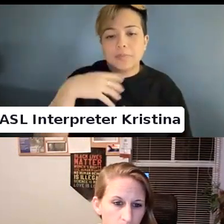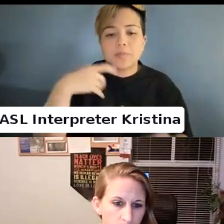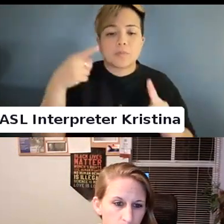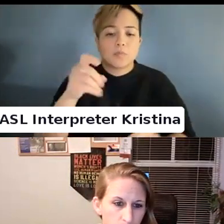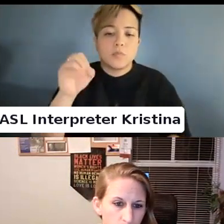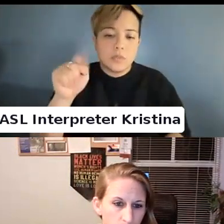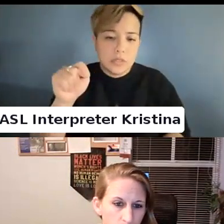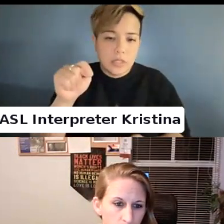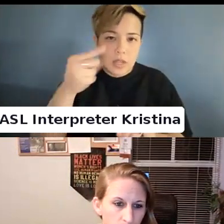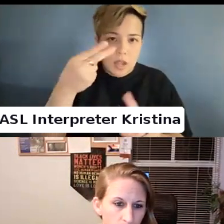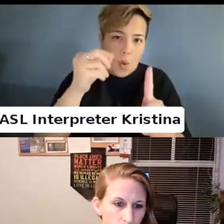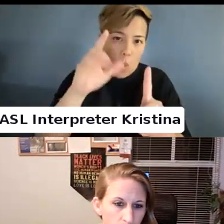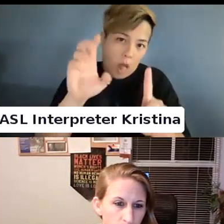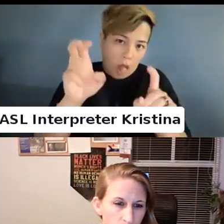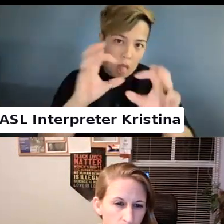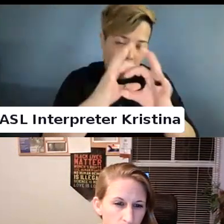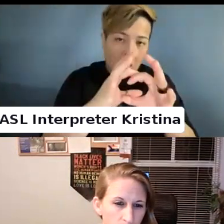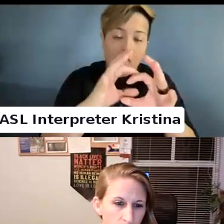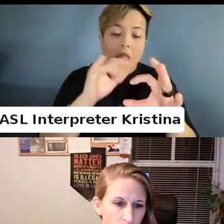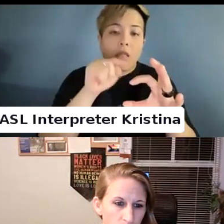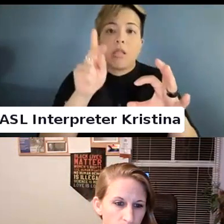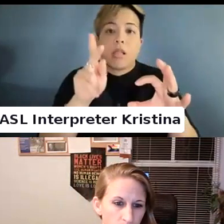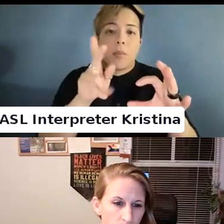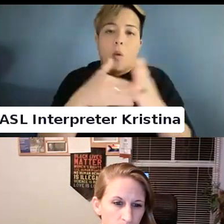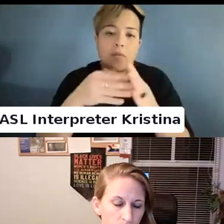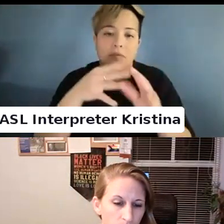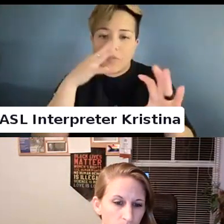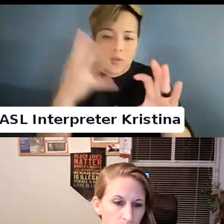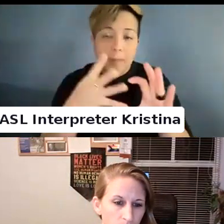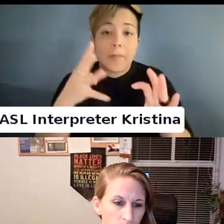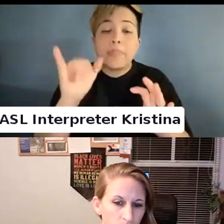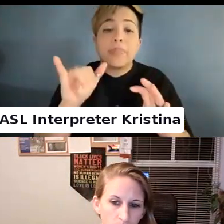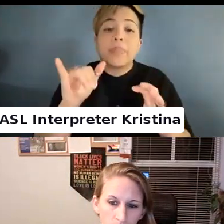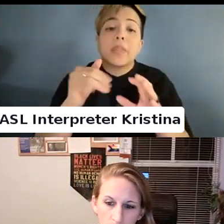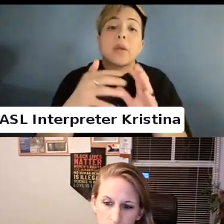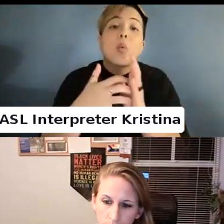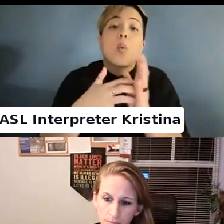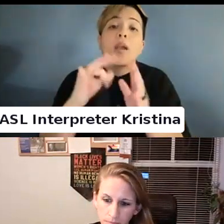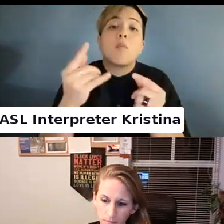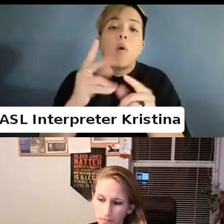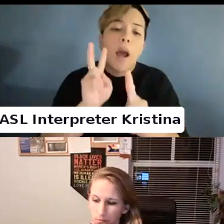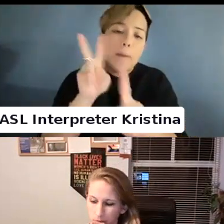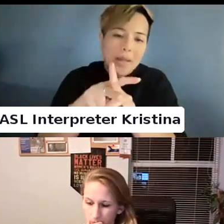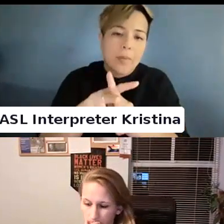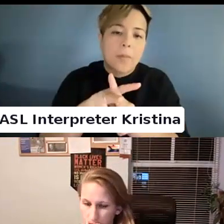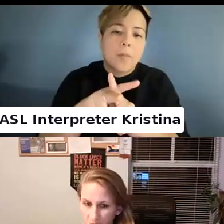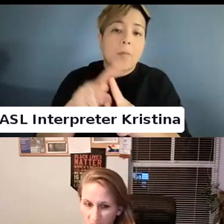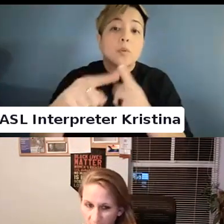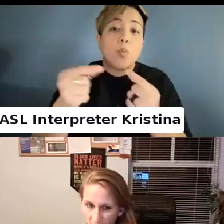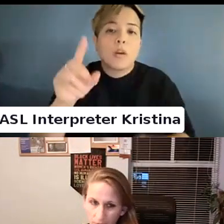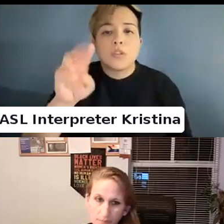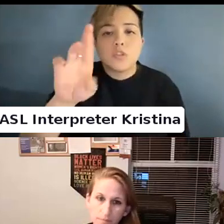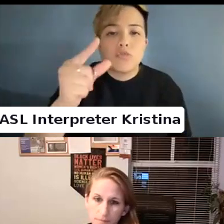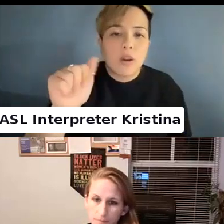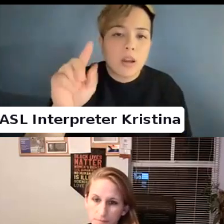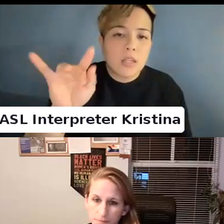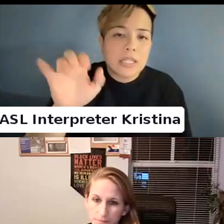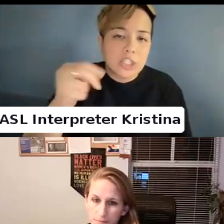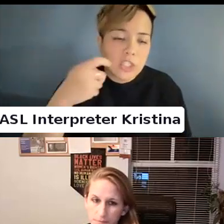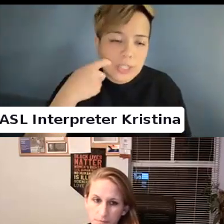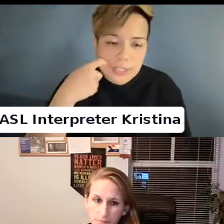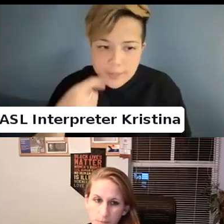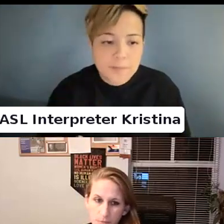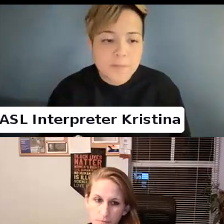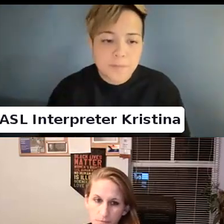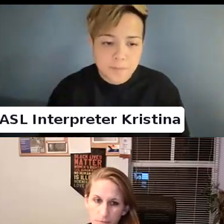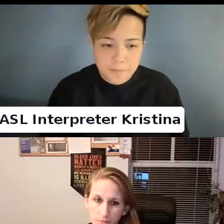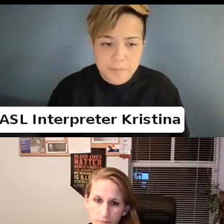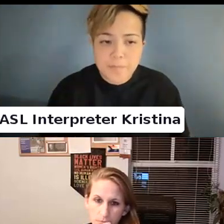Likes the weakening of applications to drug addiction.